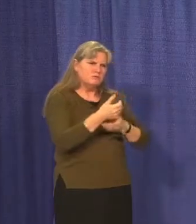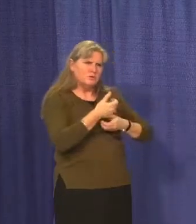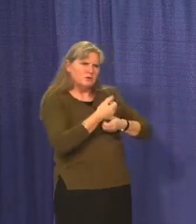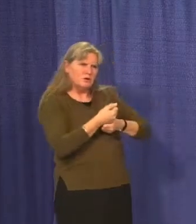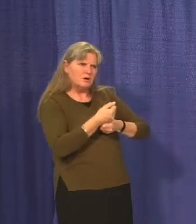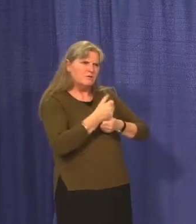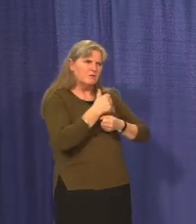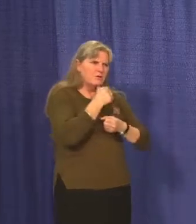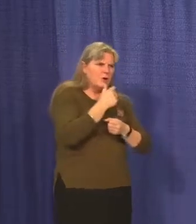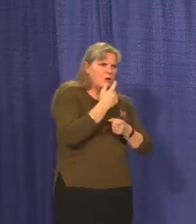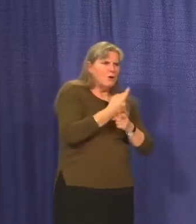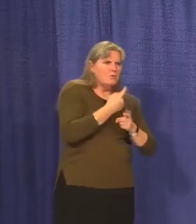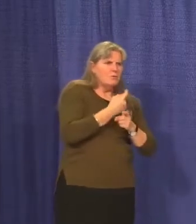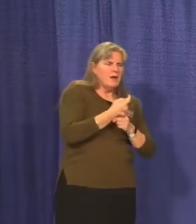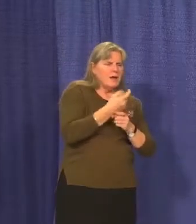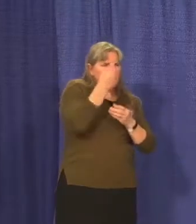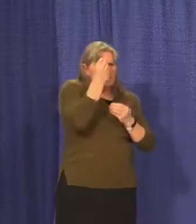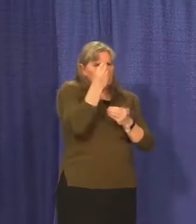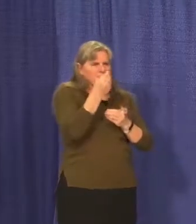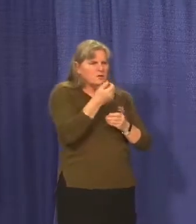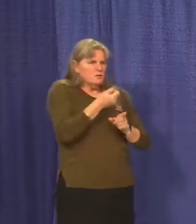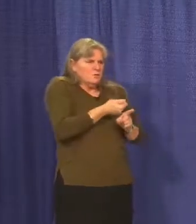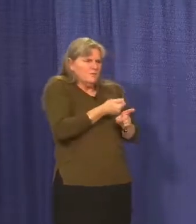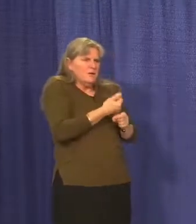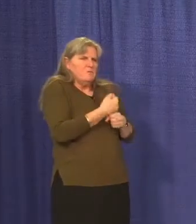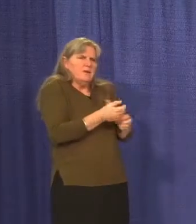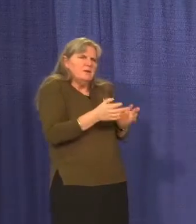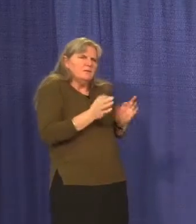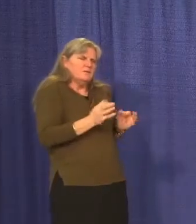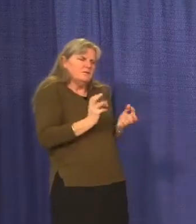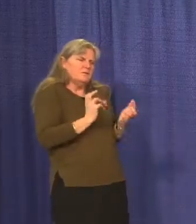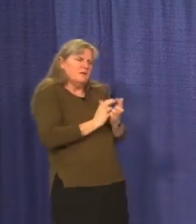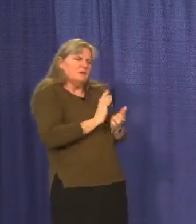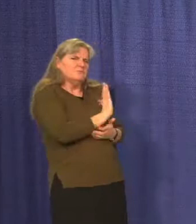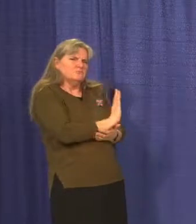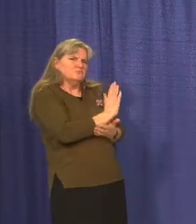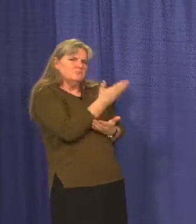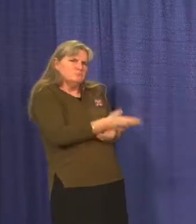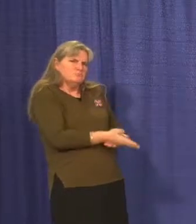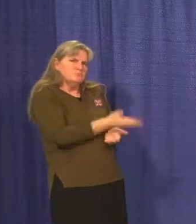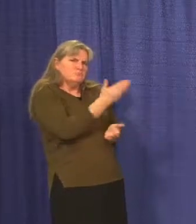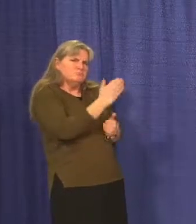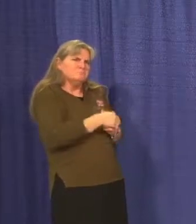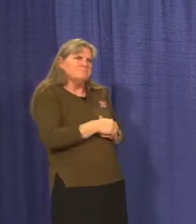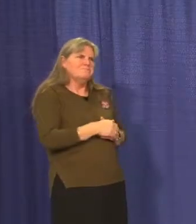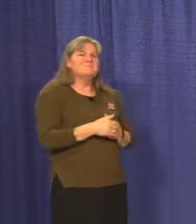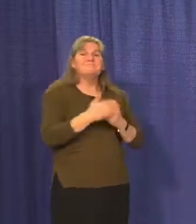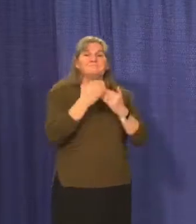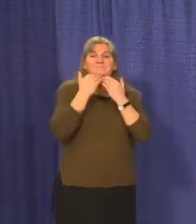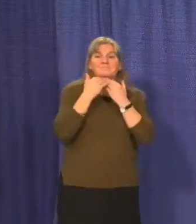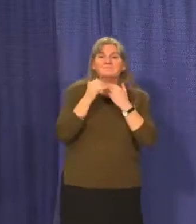So that the woman feels confident with the right information to make the choice best suited for her. Pat: Thank you.